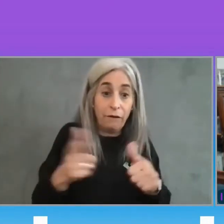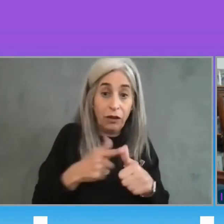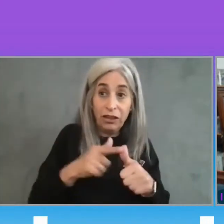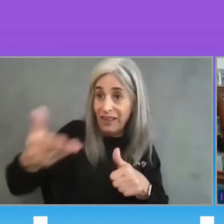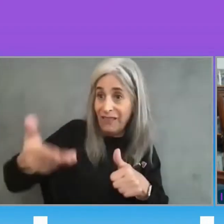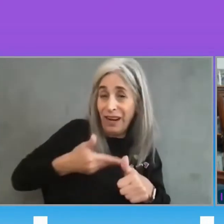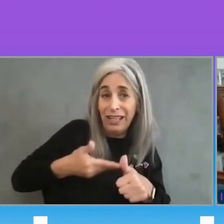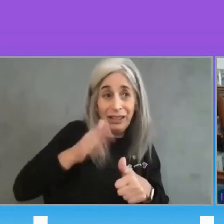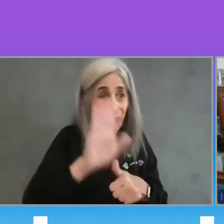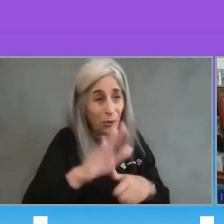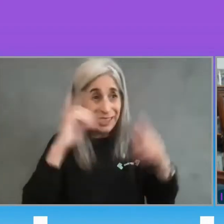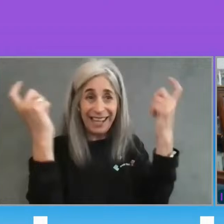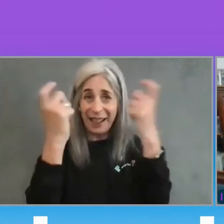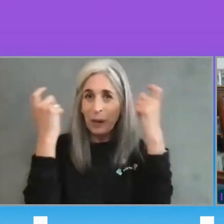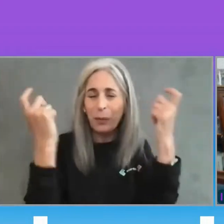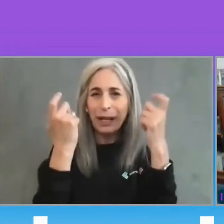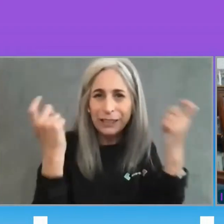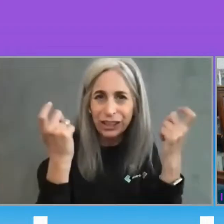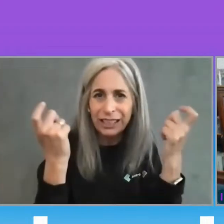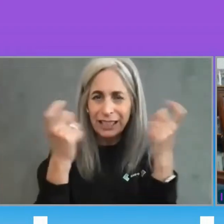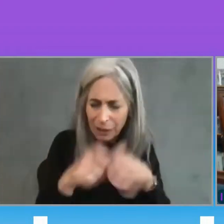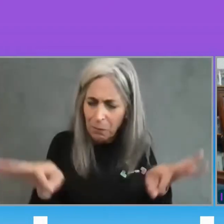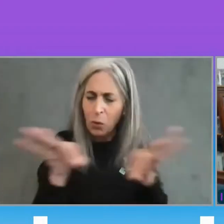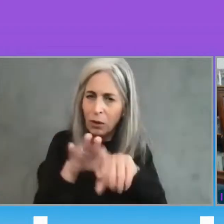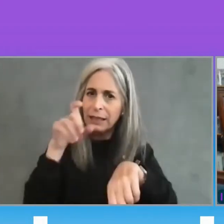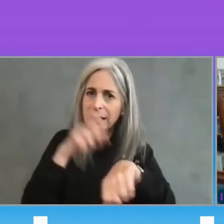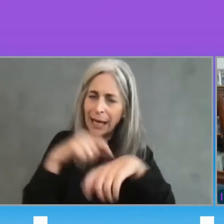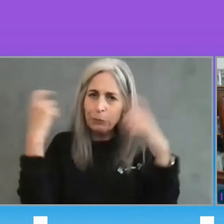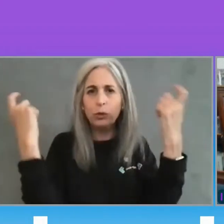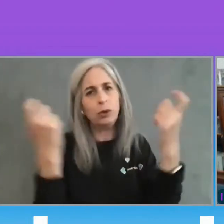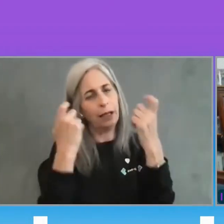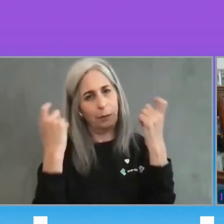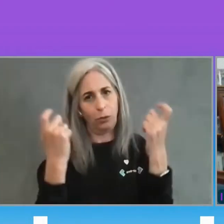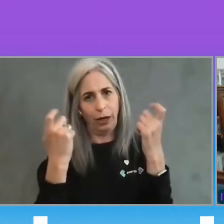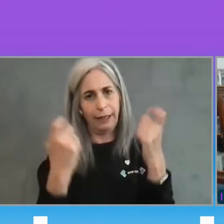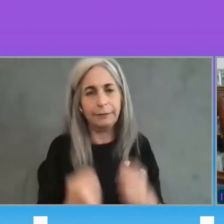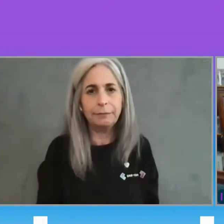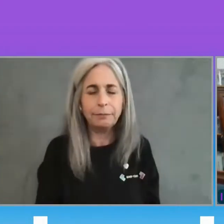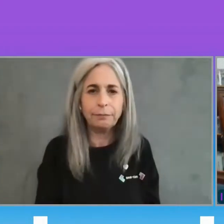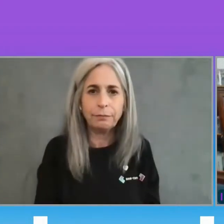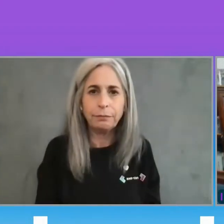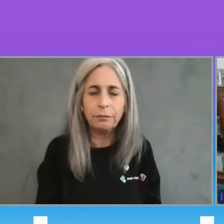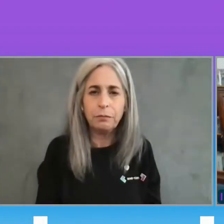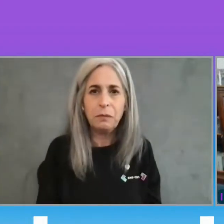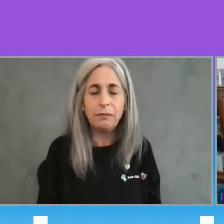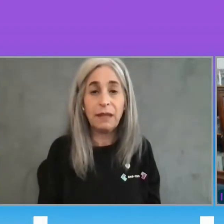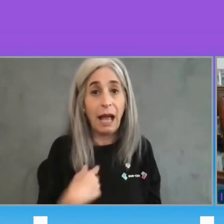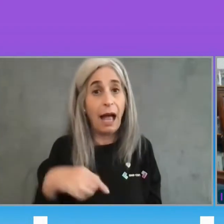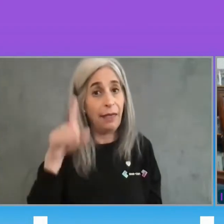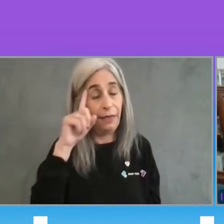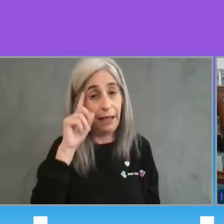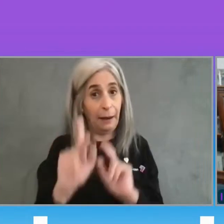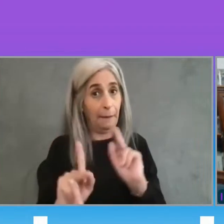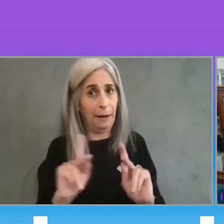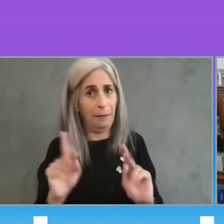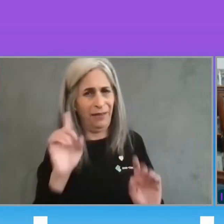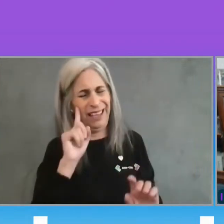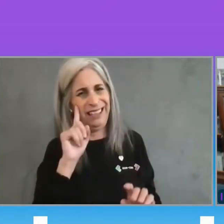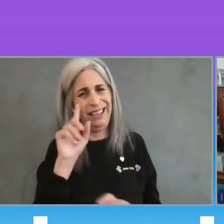them to your celebrations. And it is an important celebration to have. I do think, though,